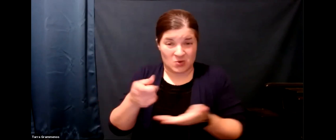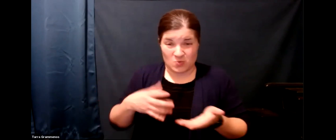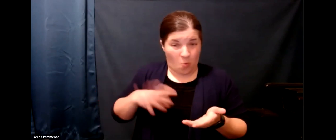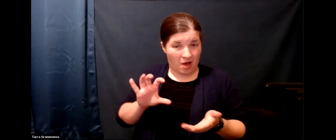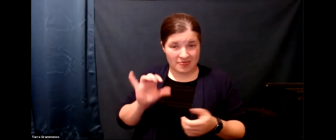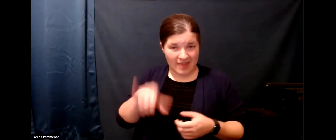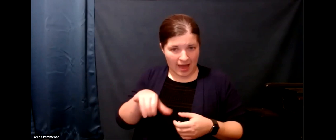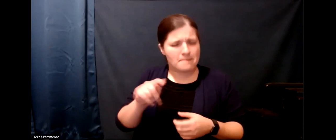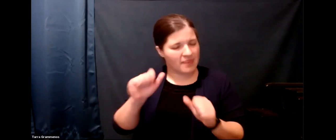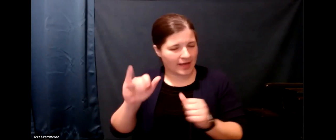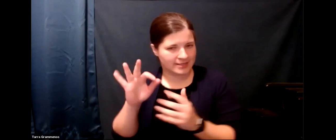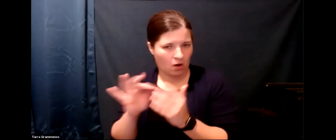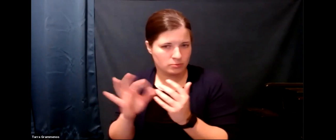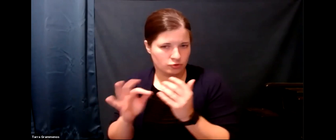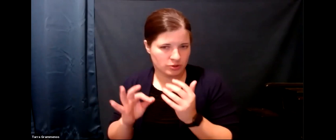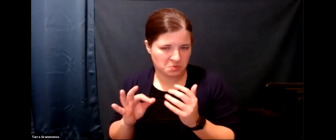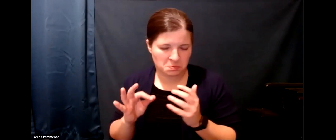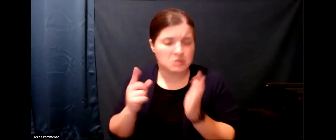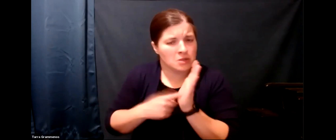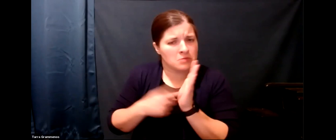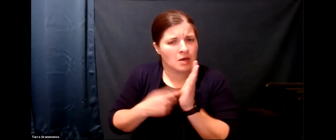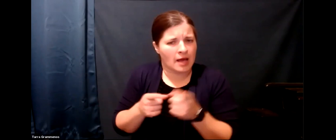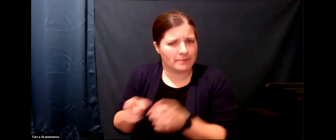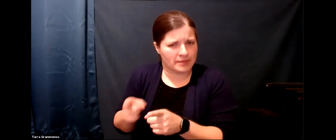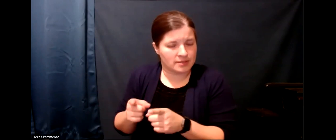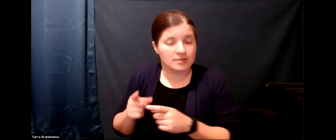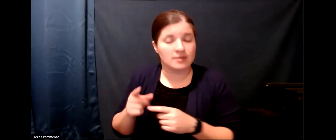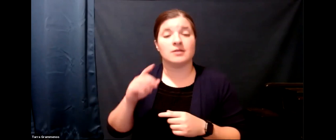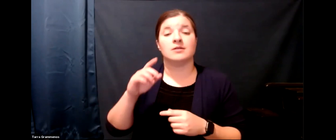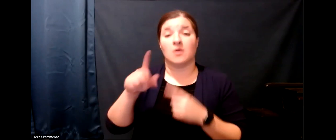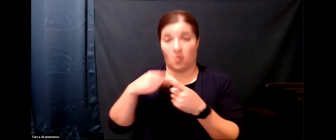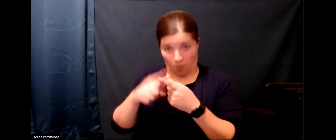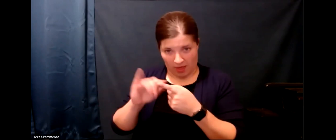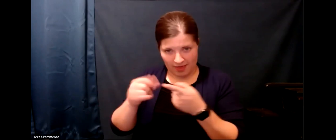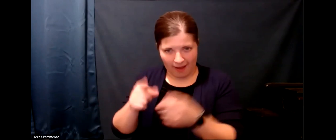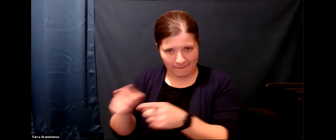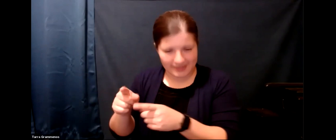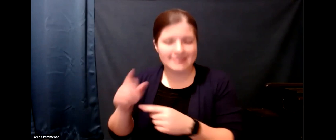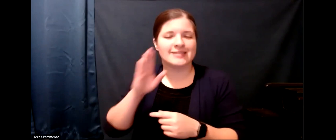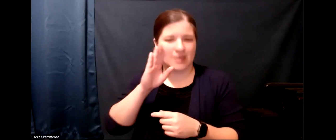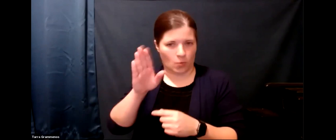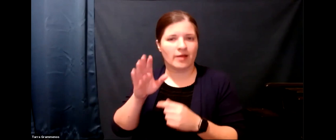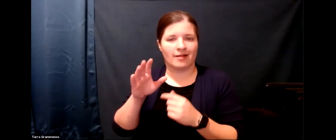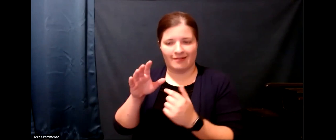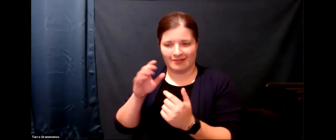always an option. It will simply be on the lookout for that absentee